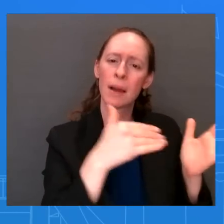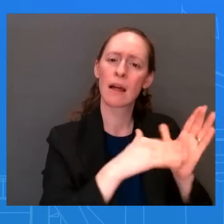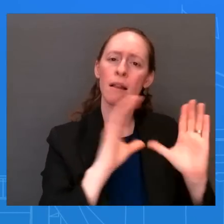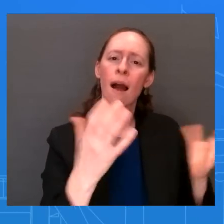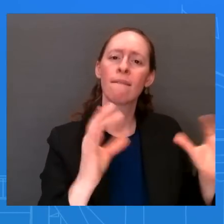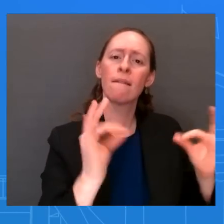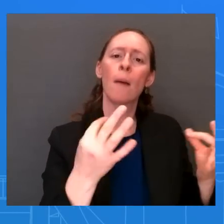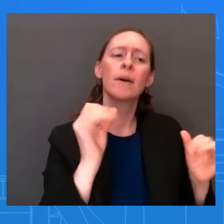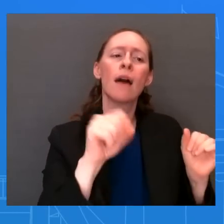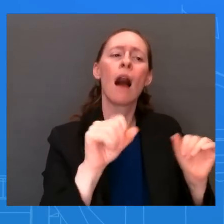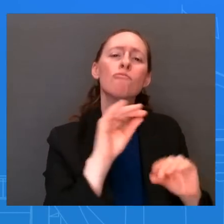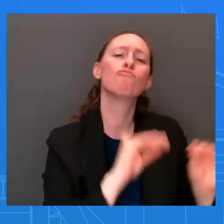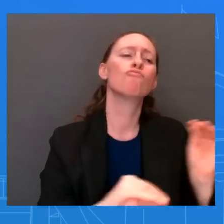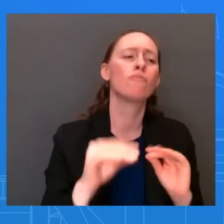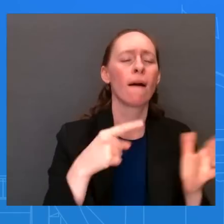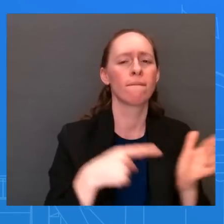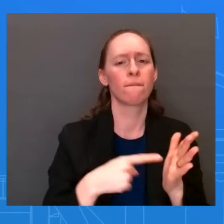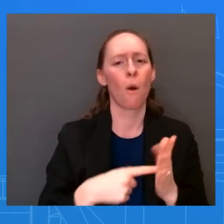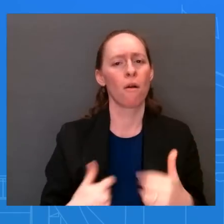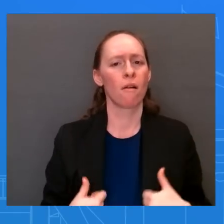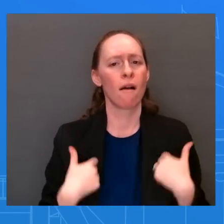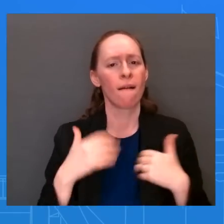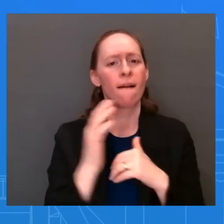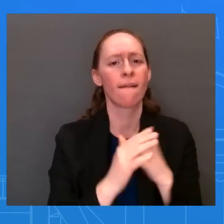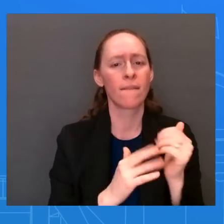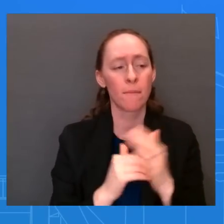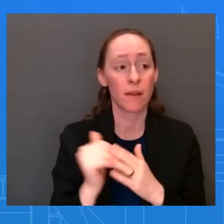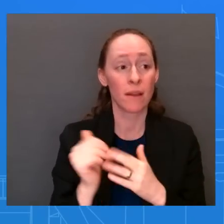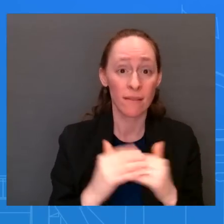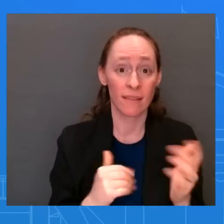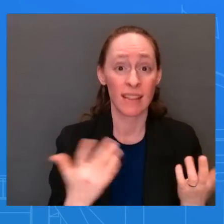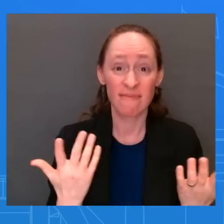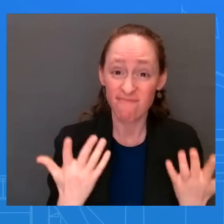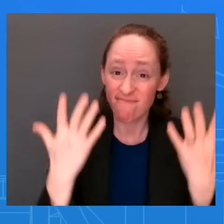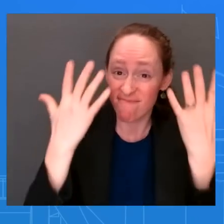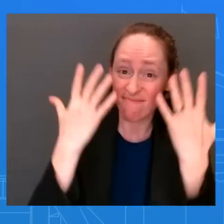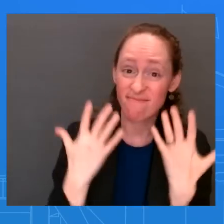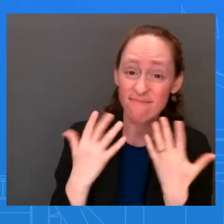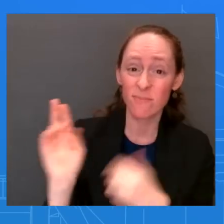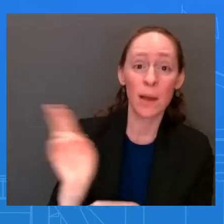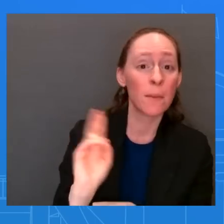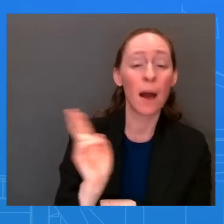that will take tax cuts for the rich, higher prices,